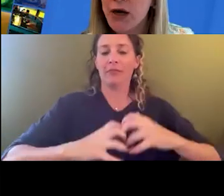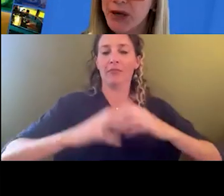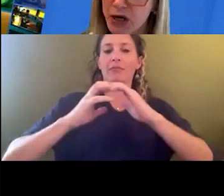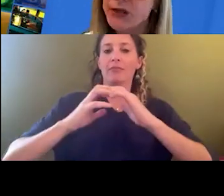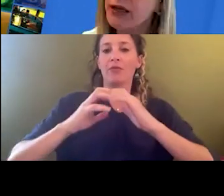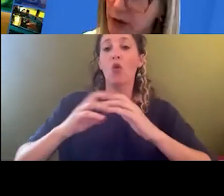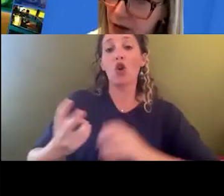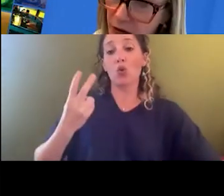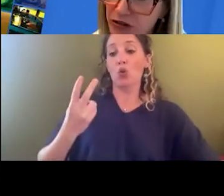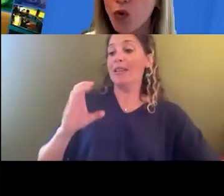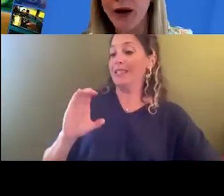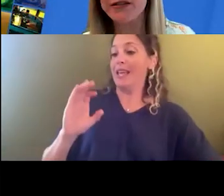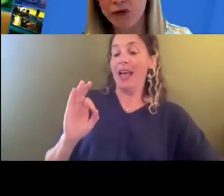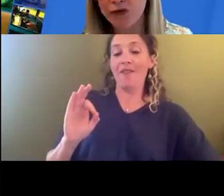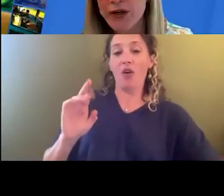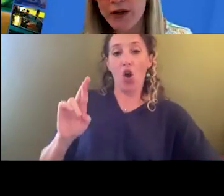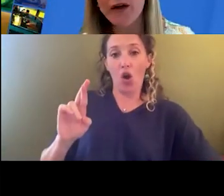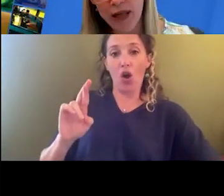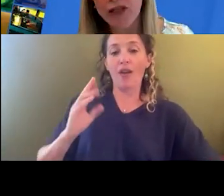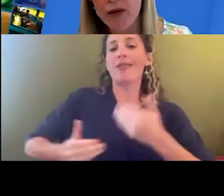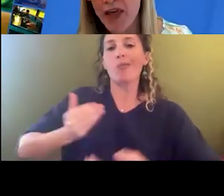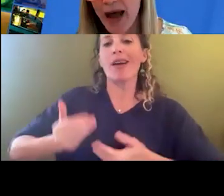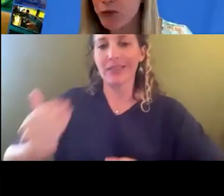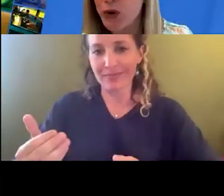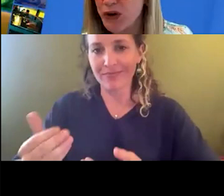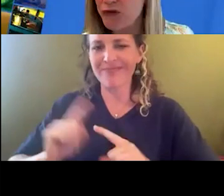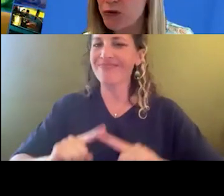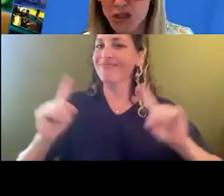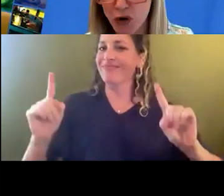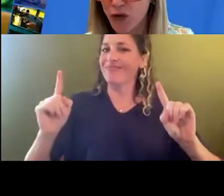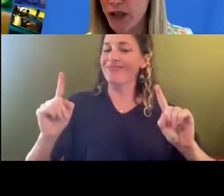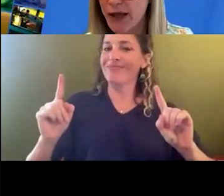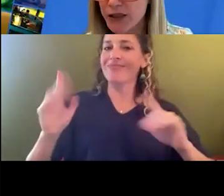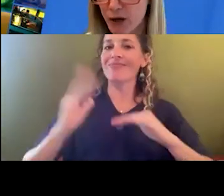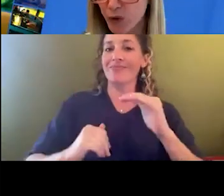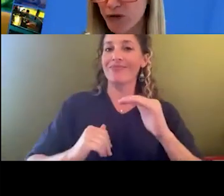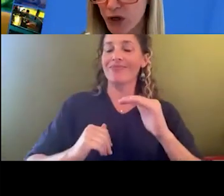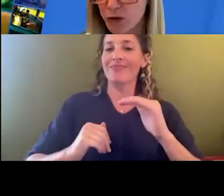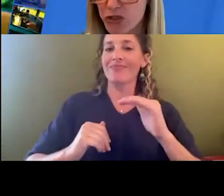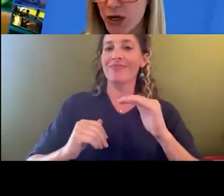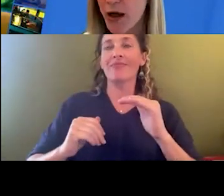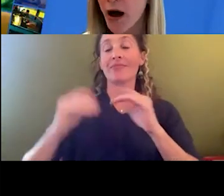because it is quite different than that, we have used over the last number of years.